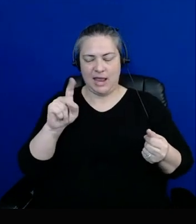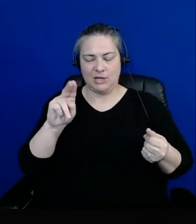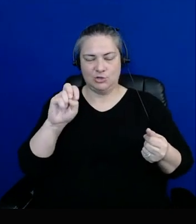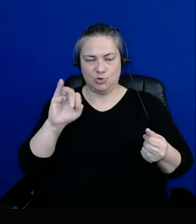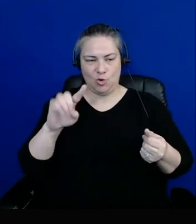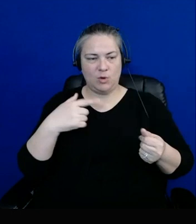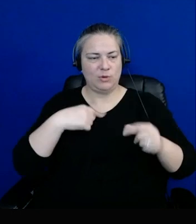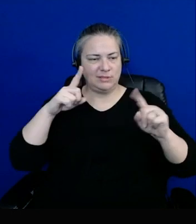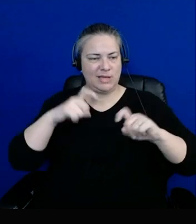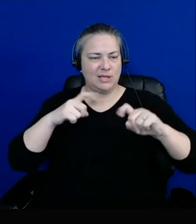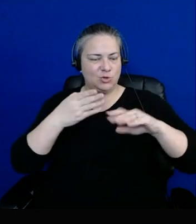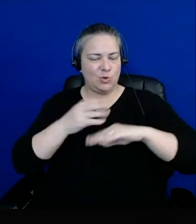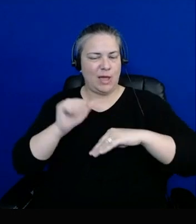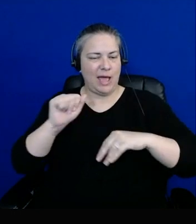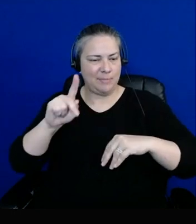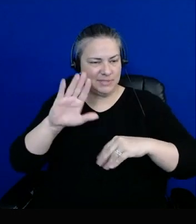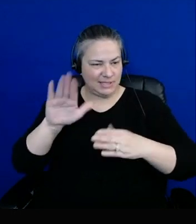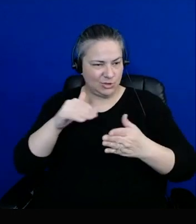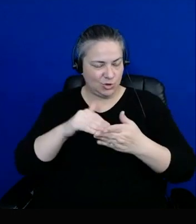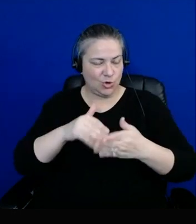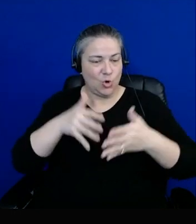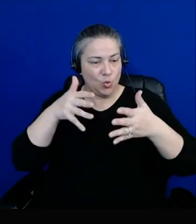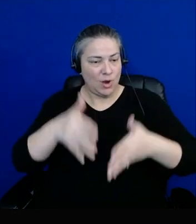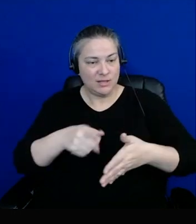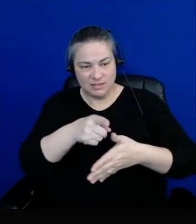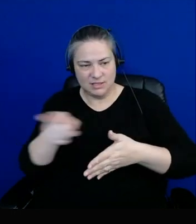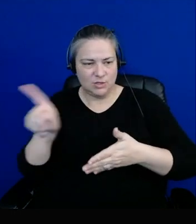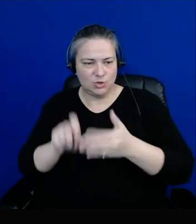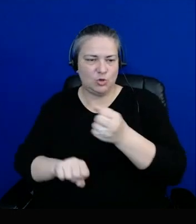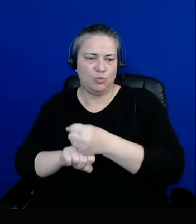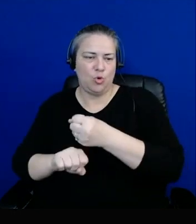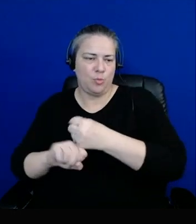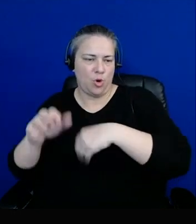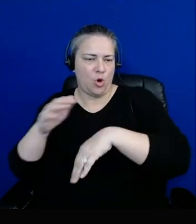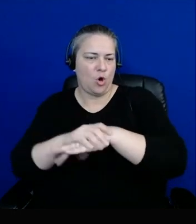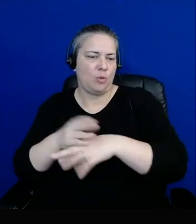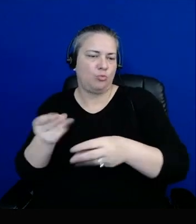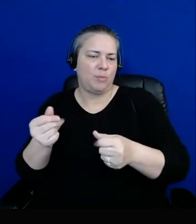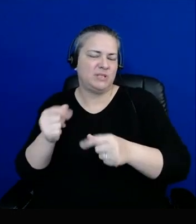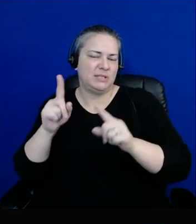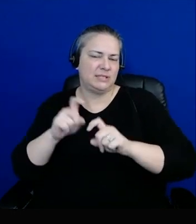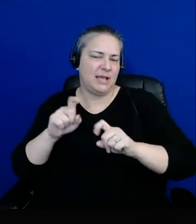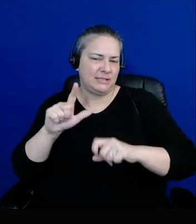AppCenter, while the rest of the platforms are supported in on-premises test labs.